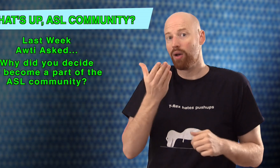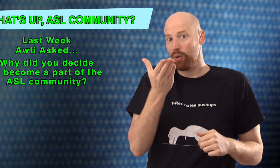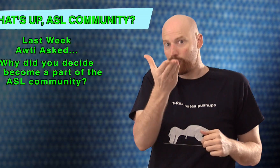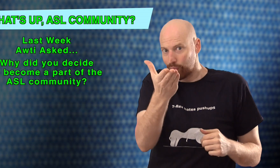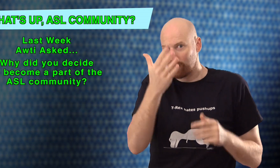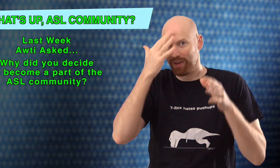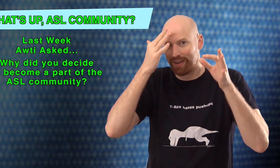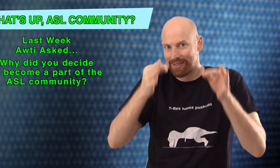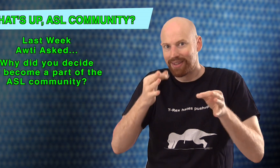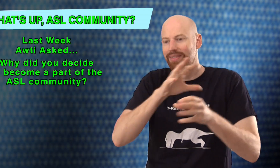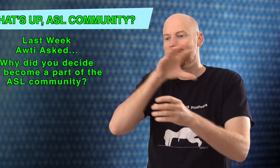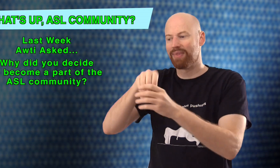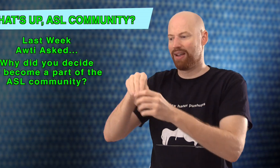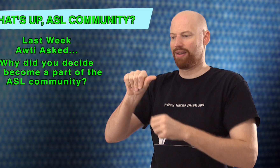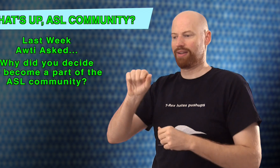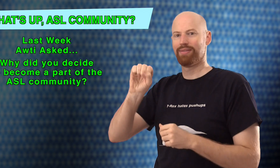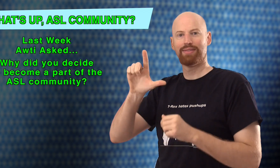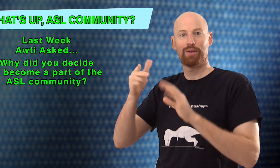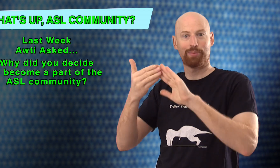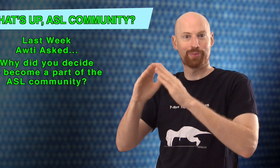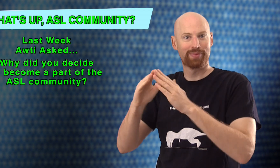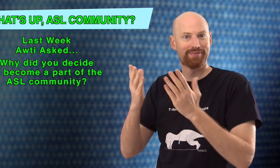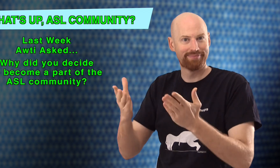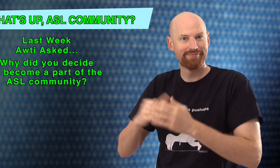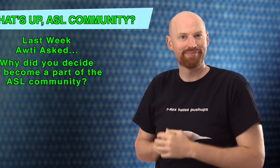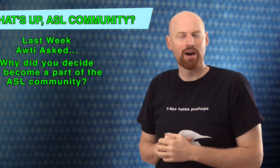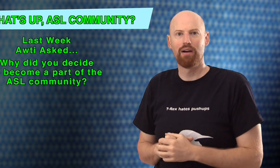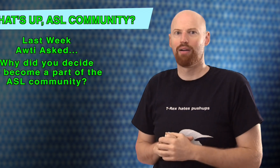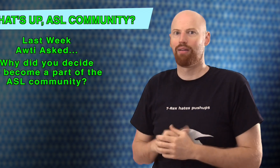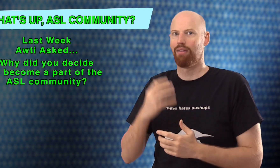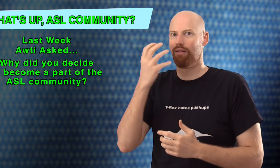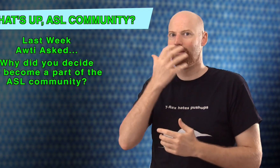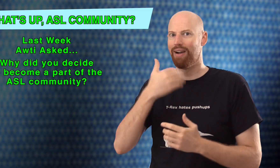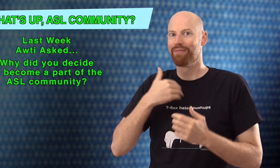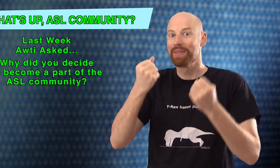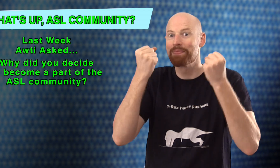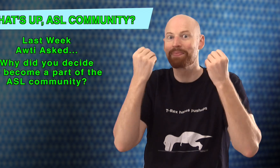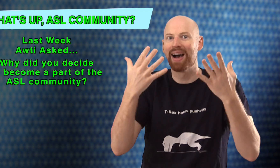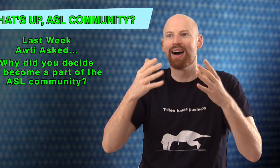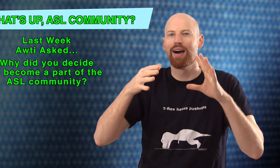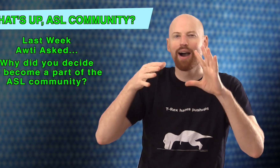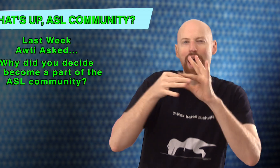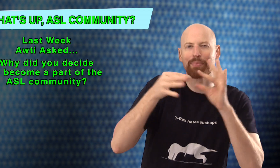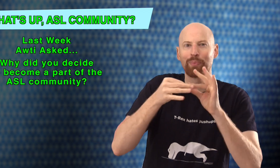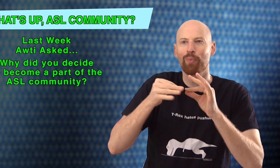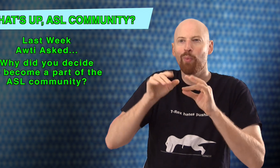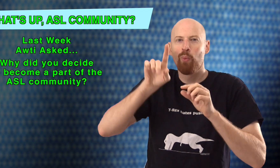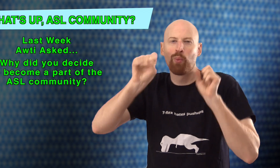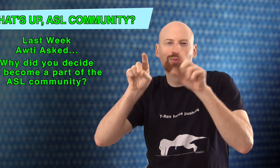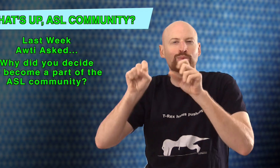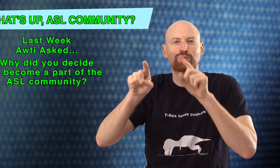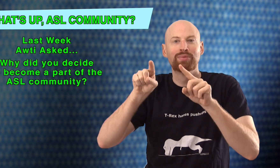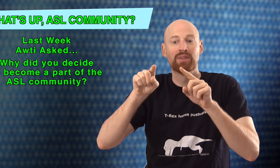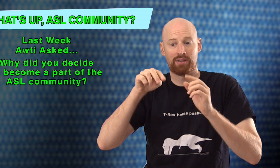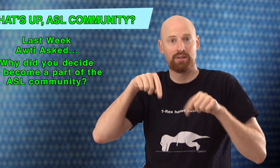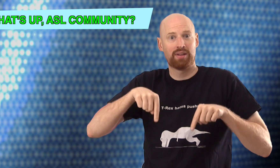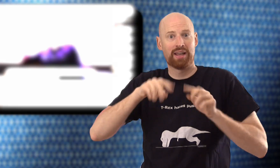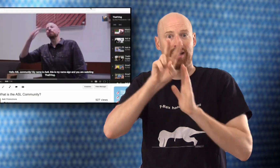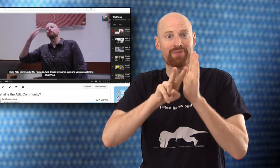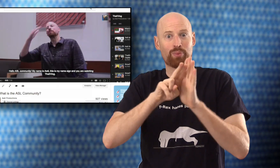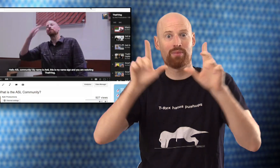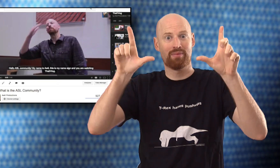become a part of the ASL Community?" You responded by typing up so many great comments and additional